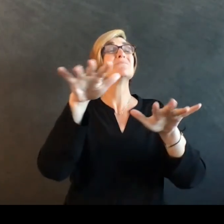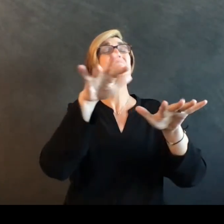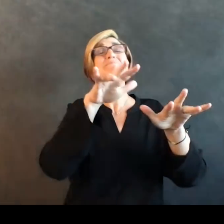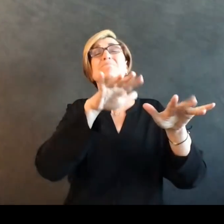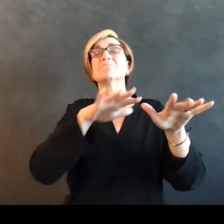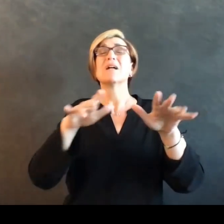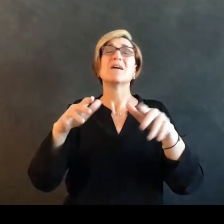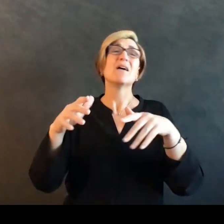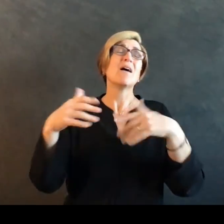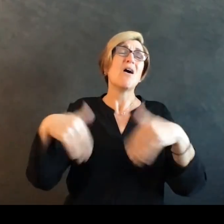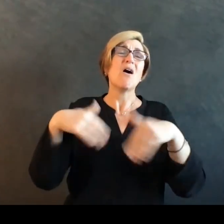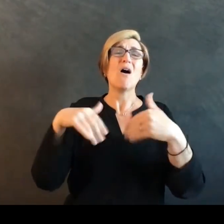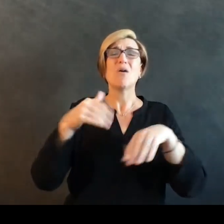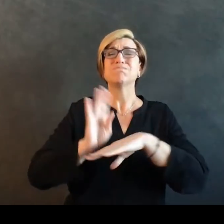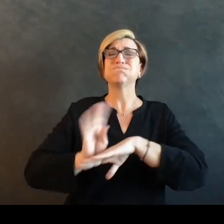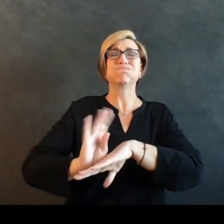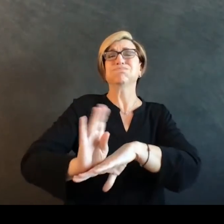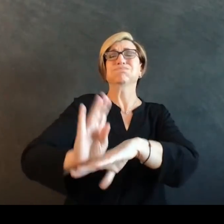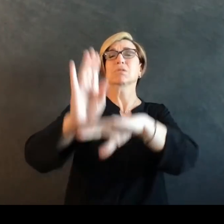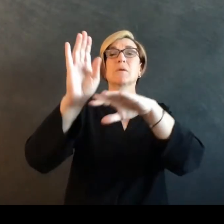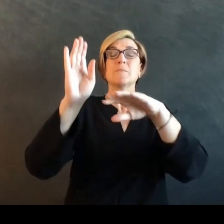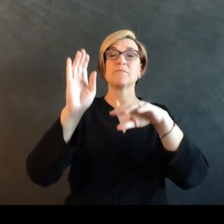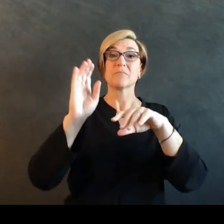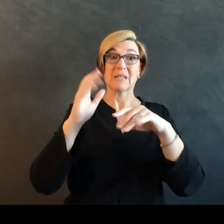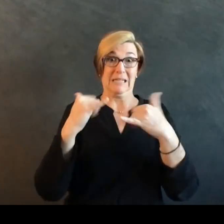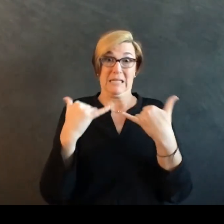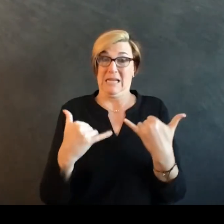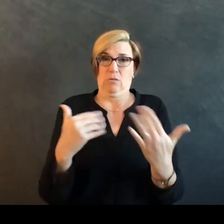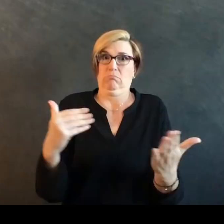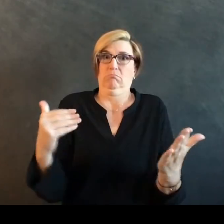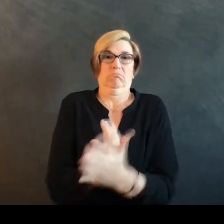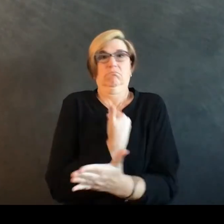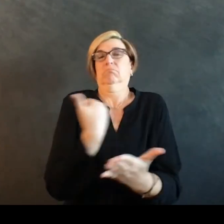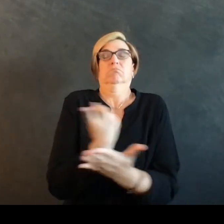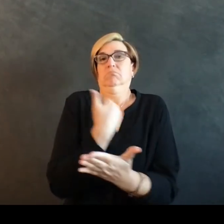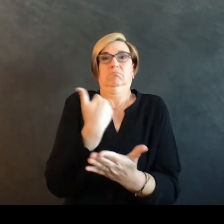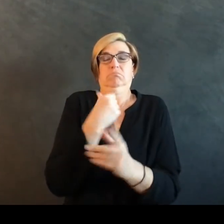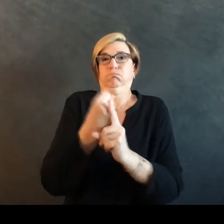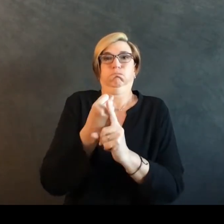small business they'll get paid by their business through this program the direct